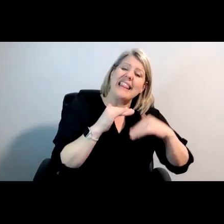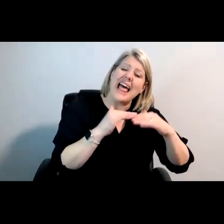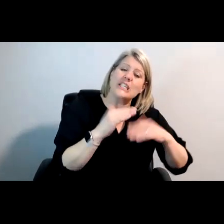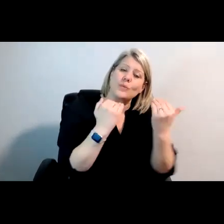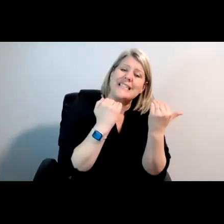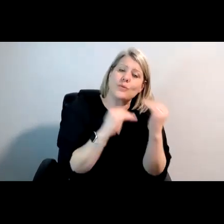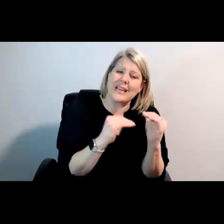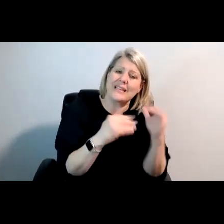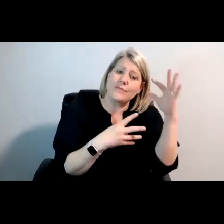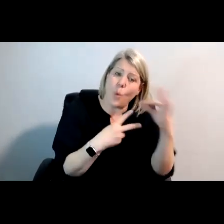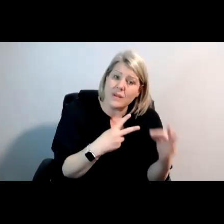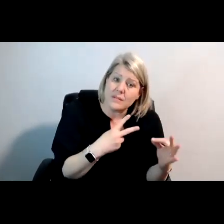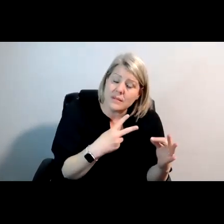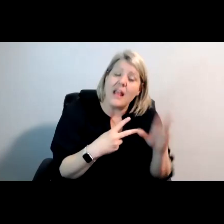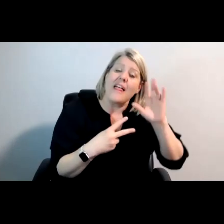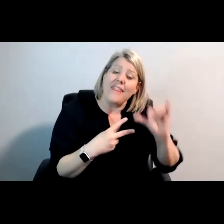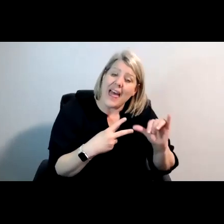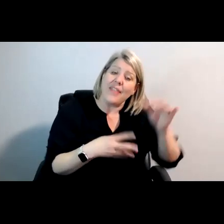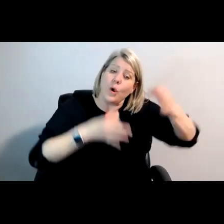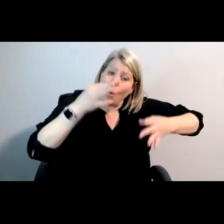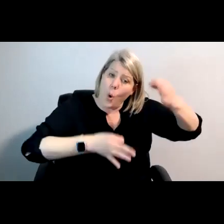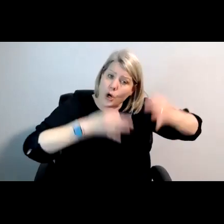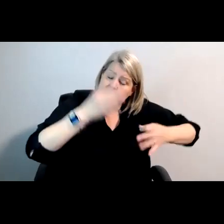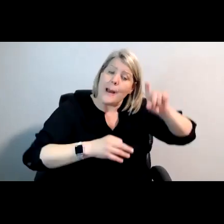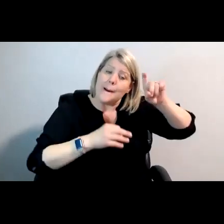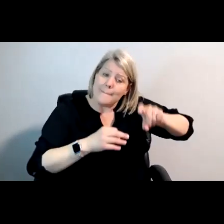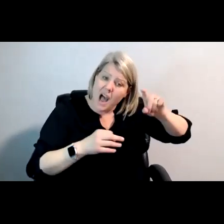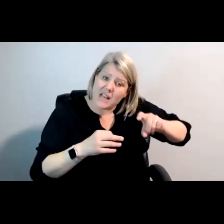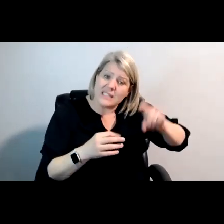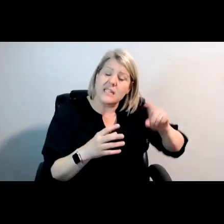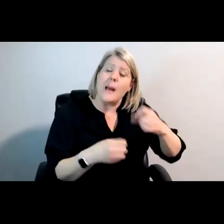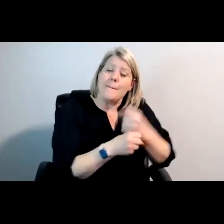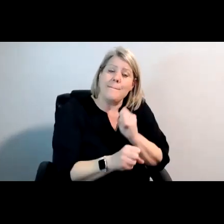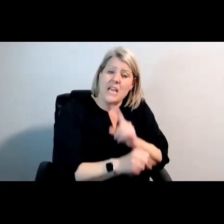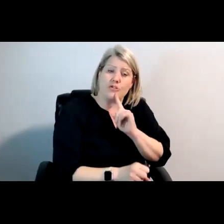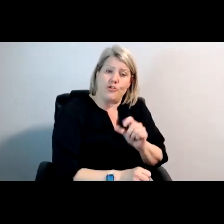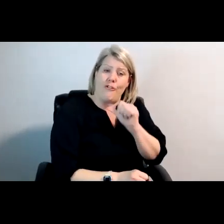that the court has to rule out the possibility of before appointing a guardian.